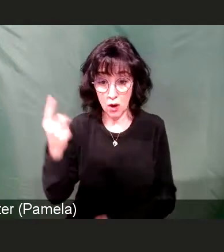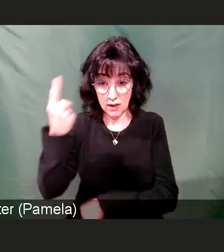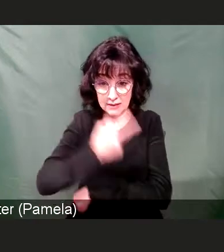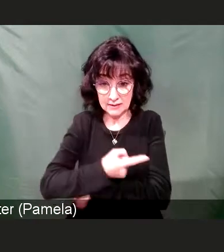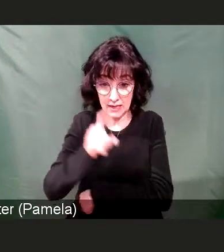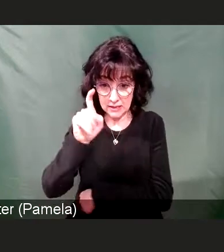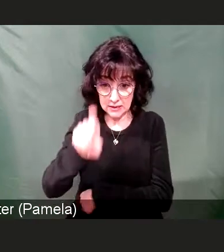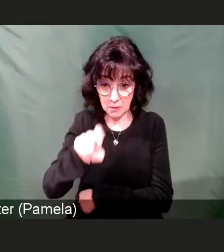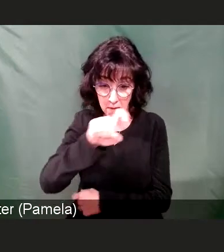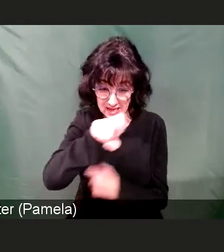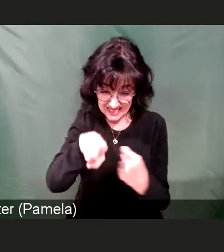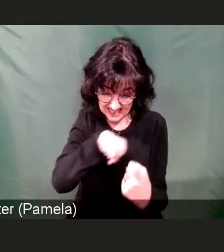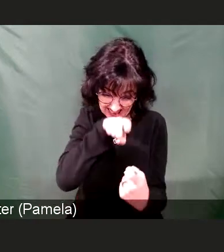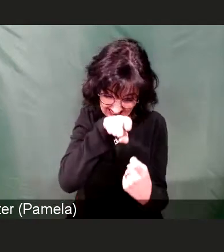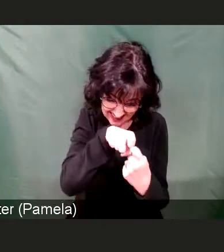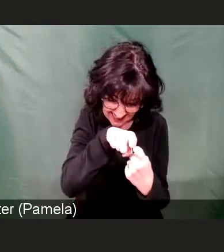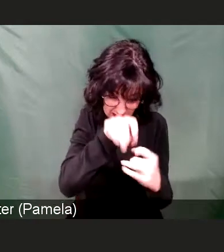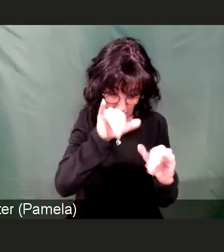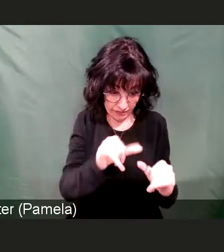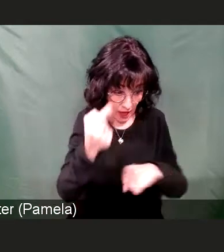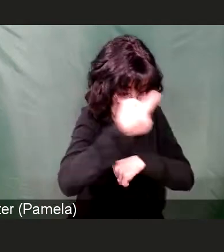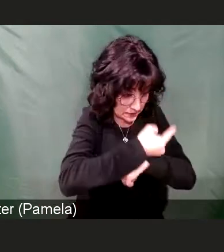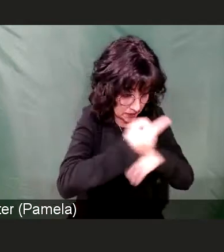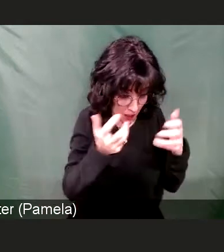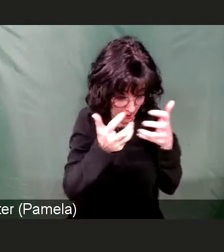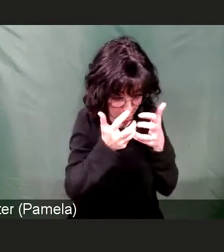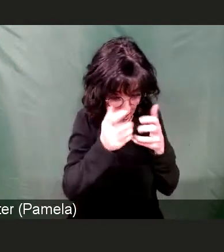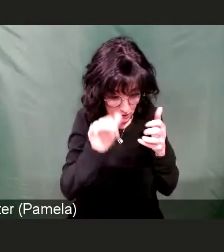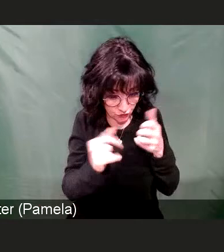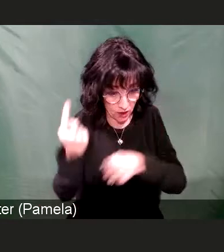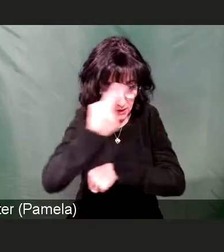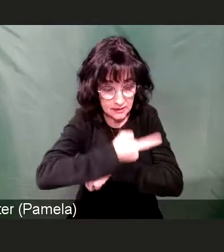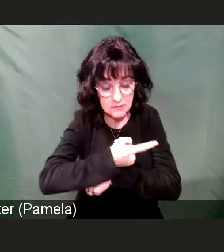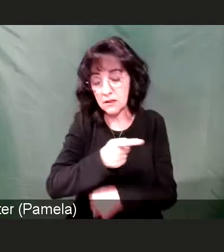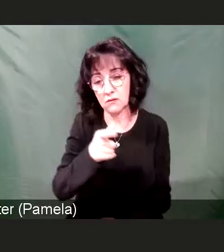It does not have to exactly be 21 or 28 days.